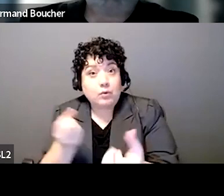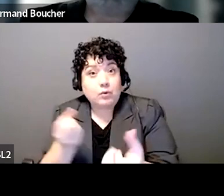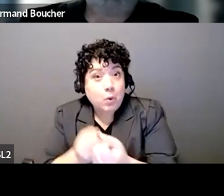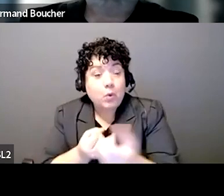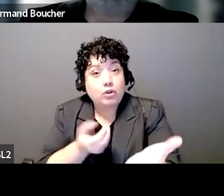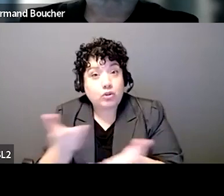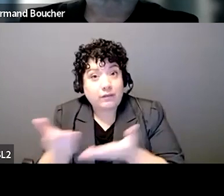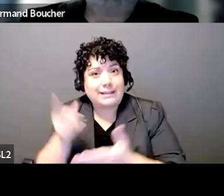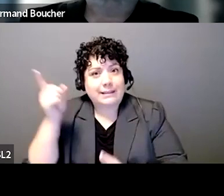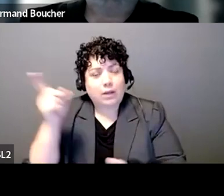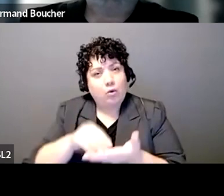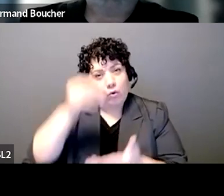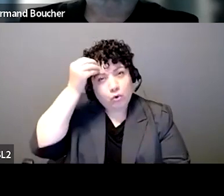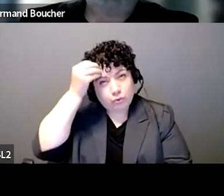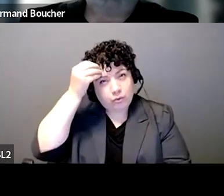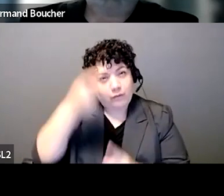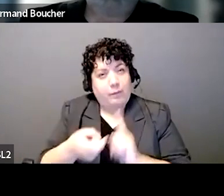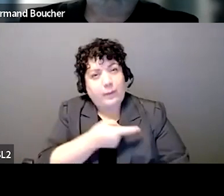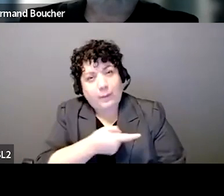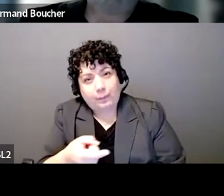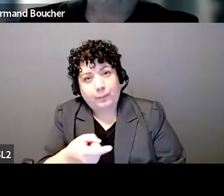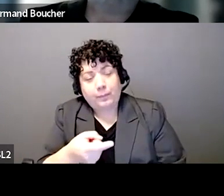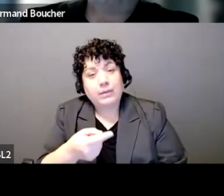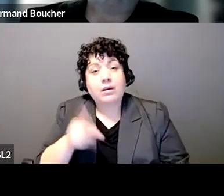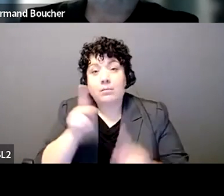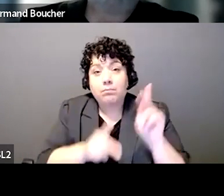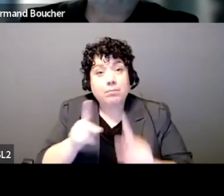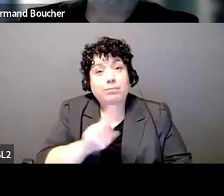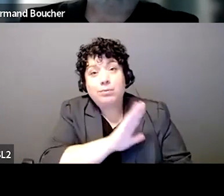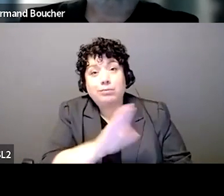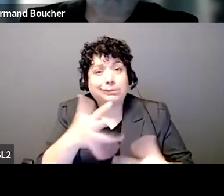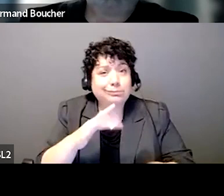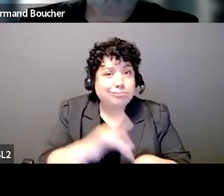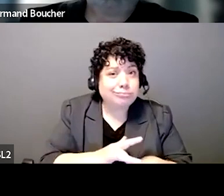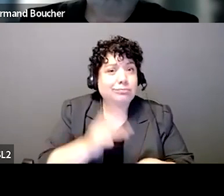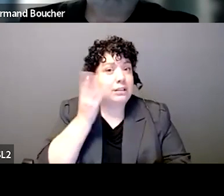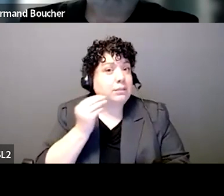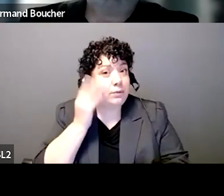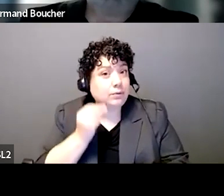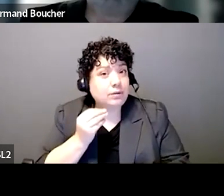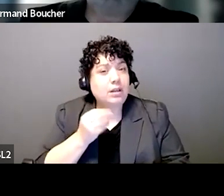learn from that to make sure that people with lived experience are involved in that decision